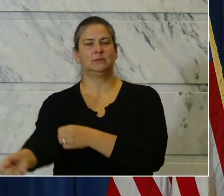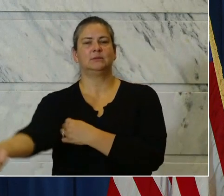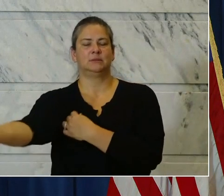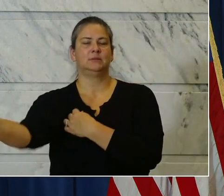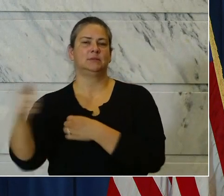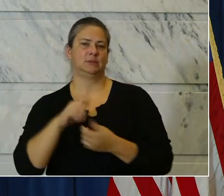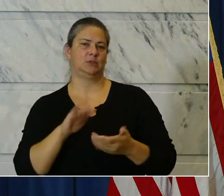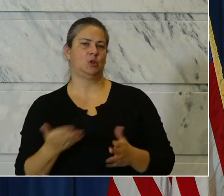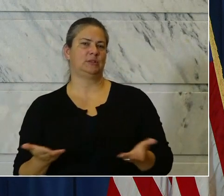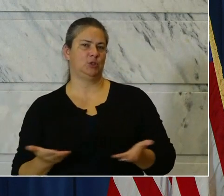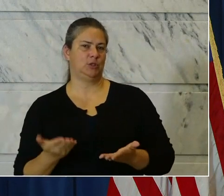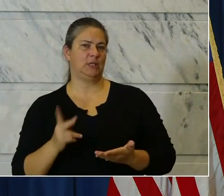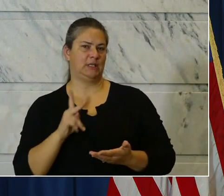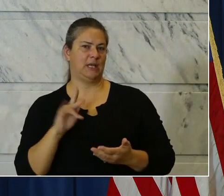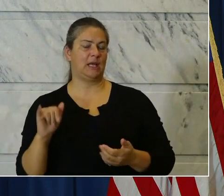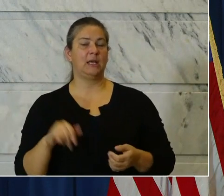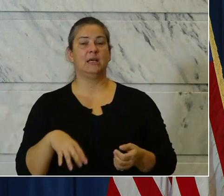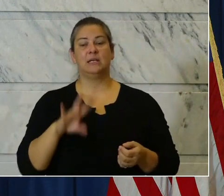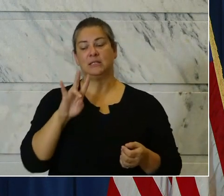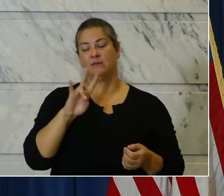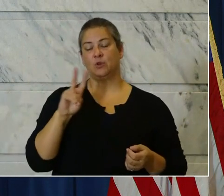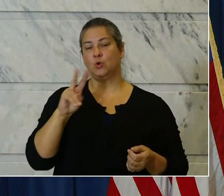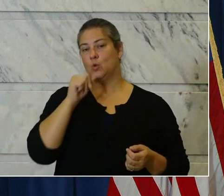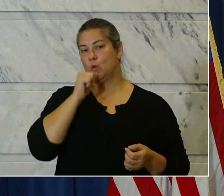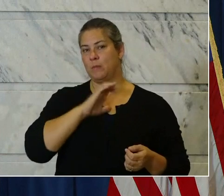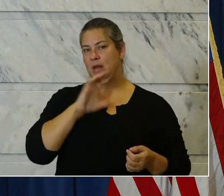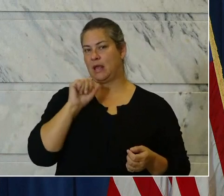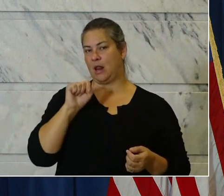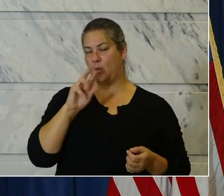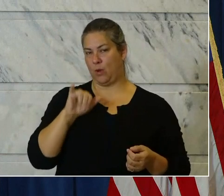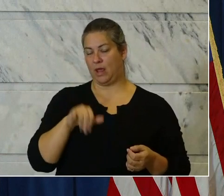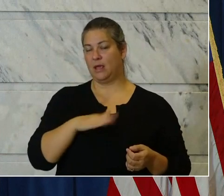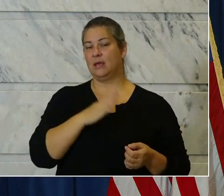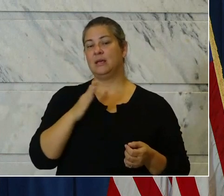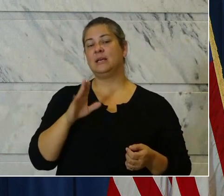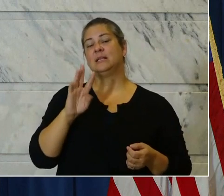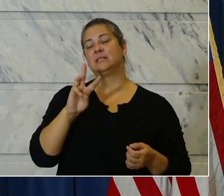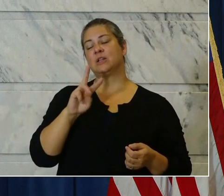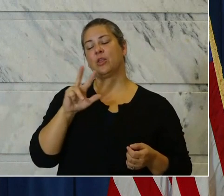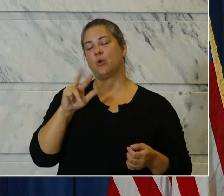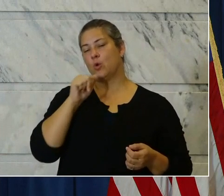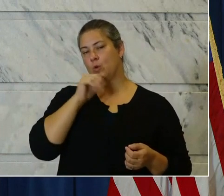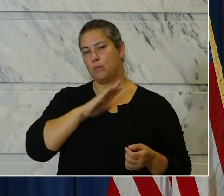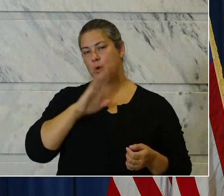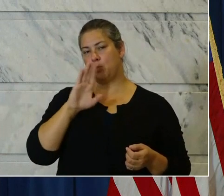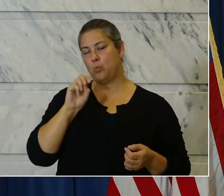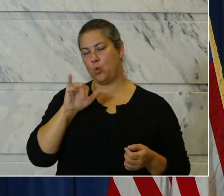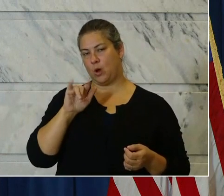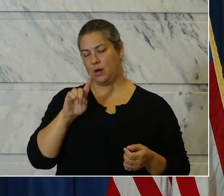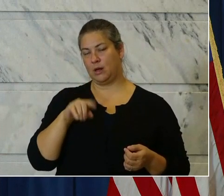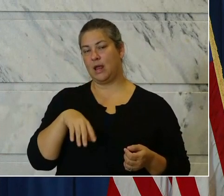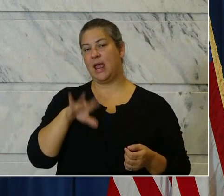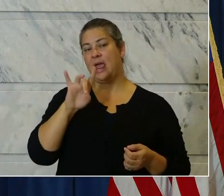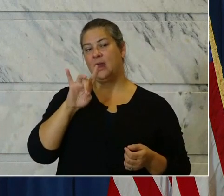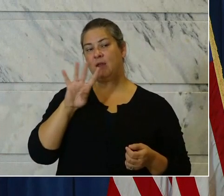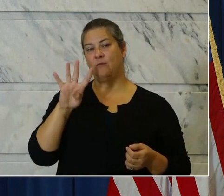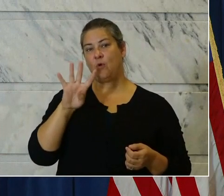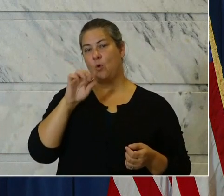FIRST INDIVIDUAL IN THEIR TWENTIES. THAT WE LOST HERE IN KENTUCKY. SEVENTY TWO YEAR OLD